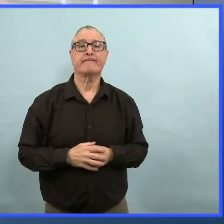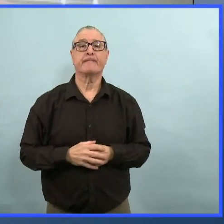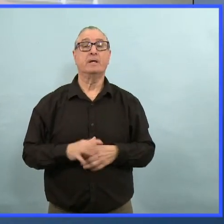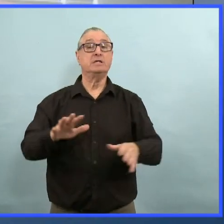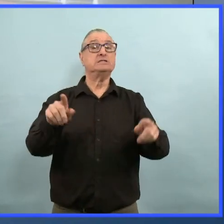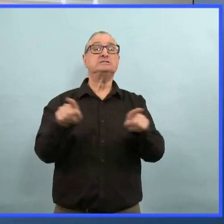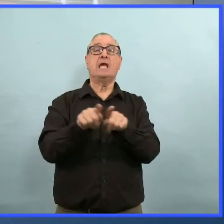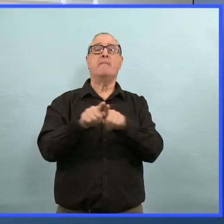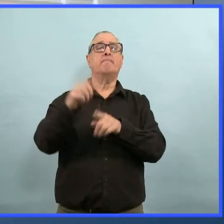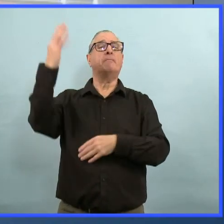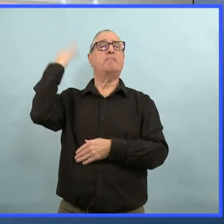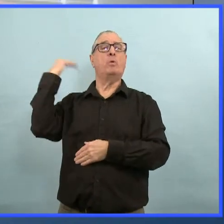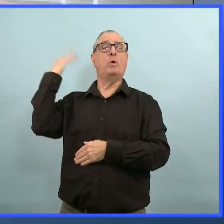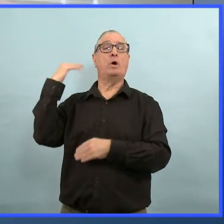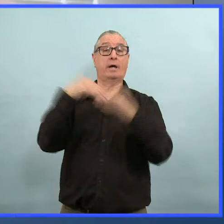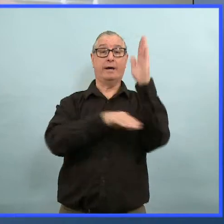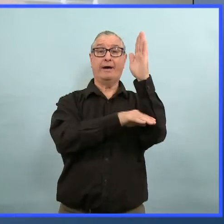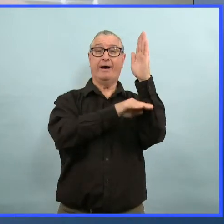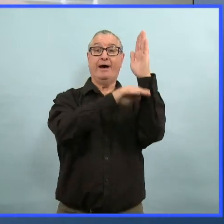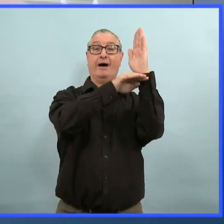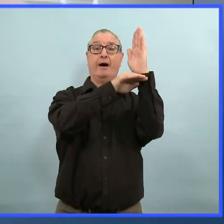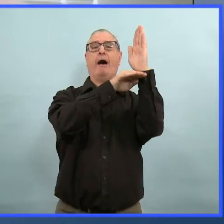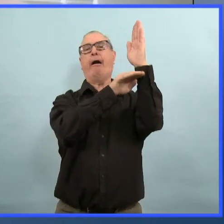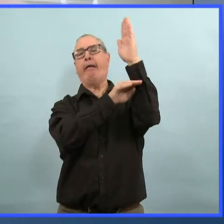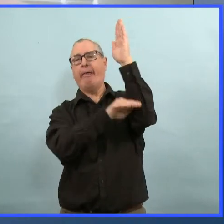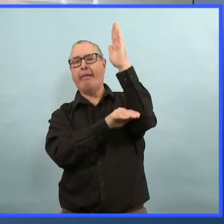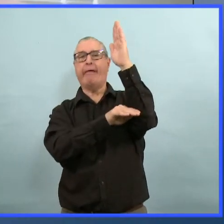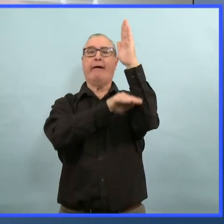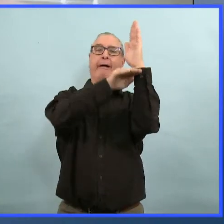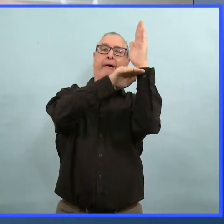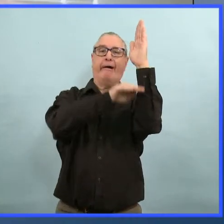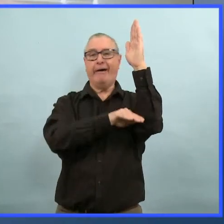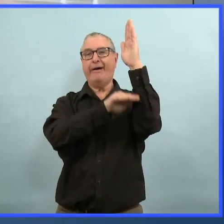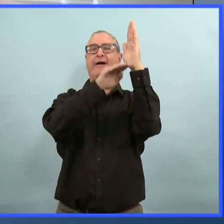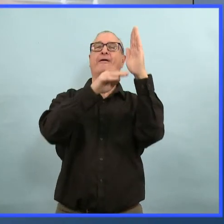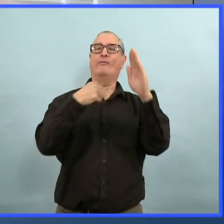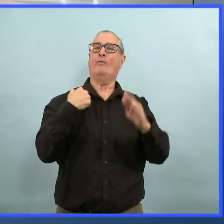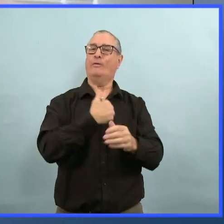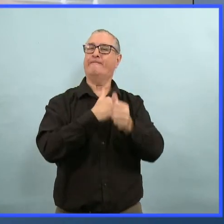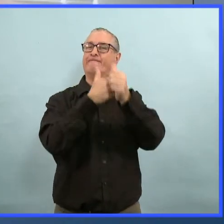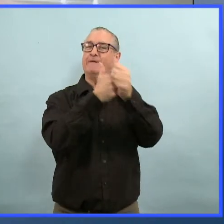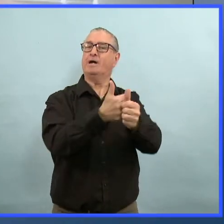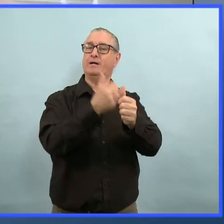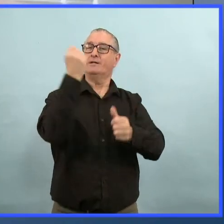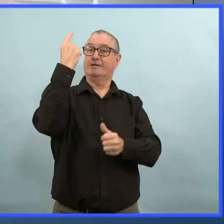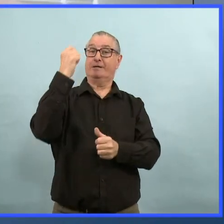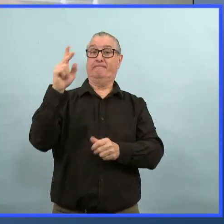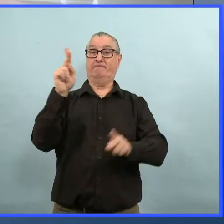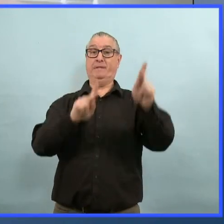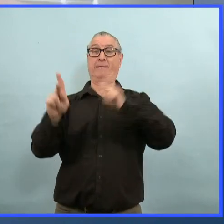there's many manitobans with different perspectives on uh on what that means for them